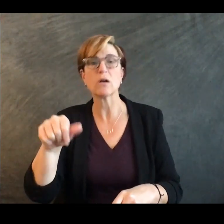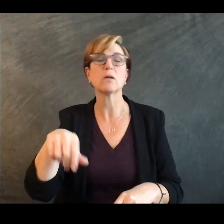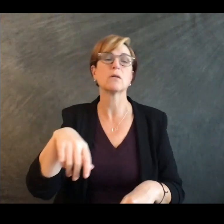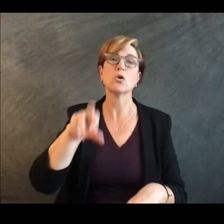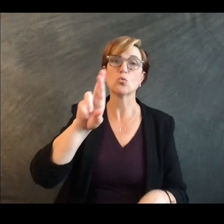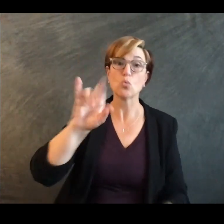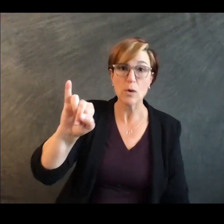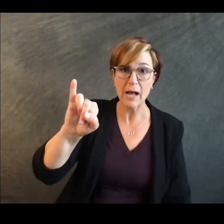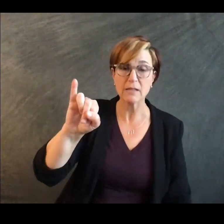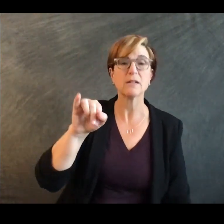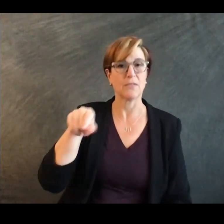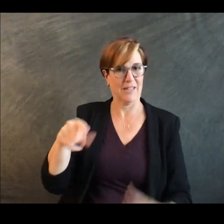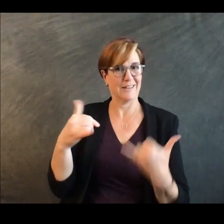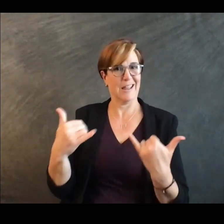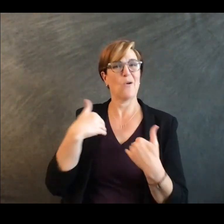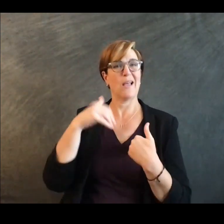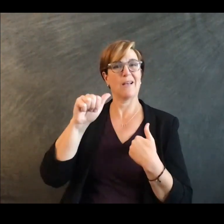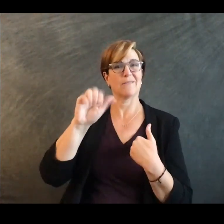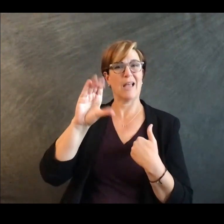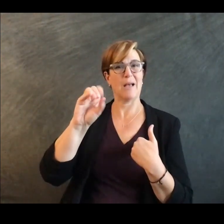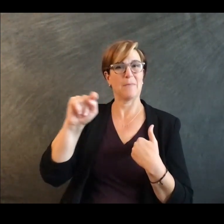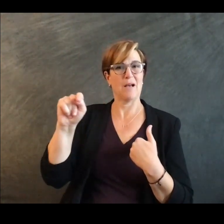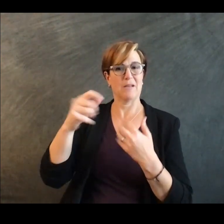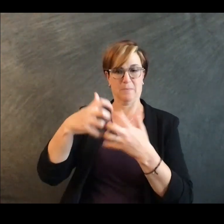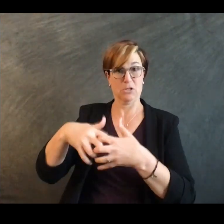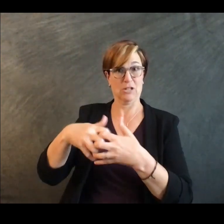tests we're down to now five minutes it's a five minute test so that people